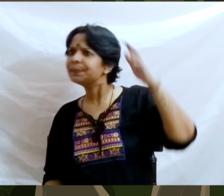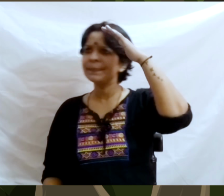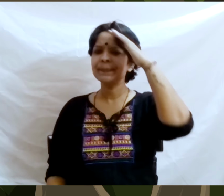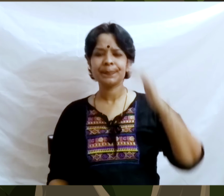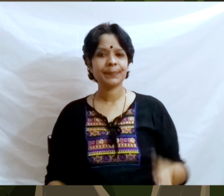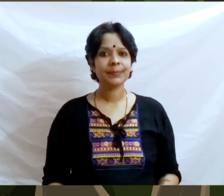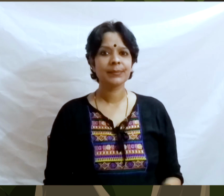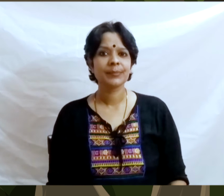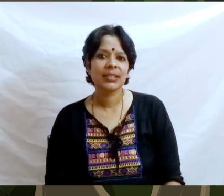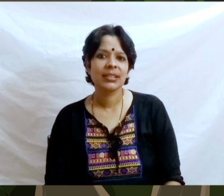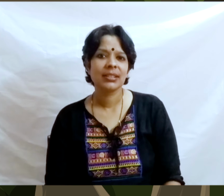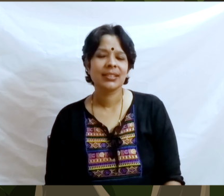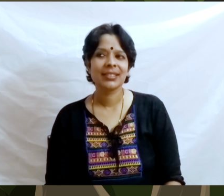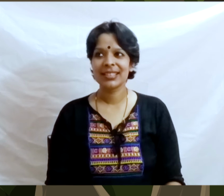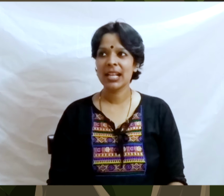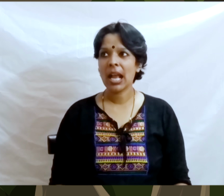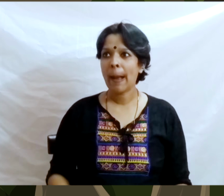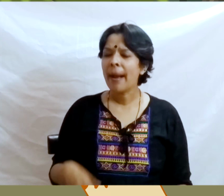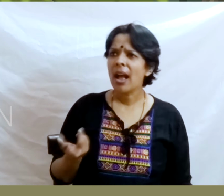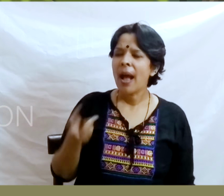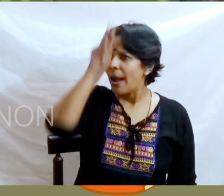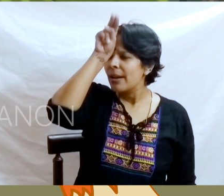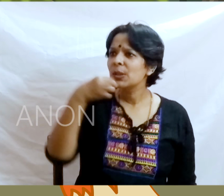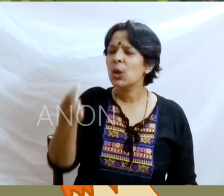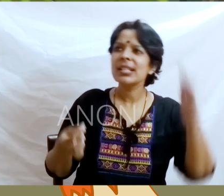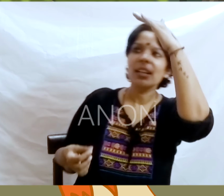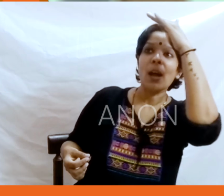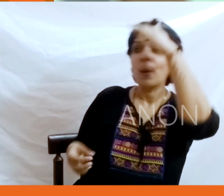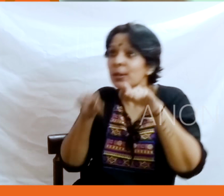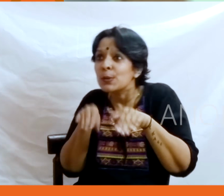They must have heard the good news and But the fox did not wait to hear more.